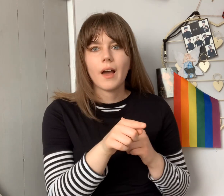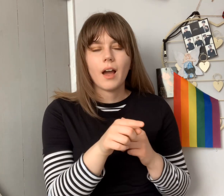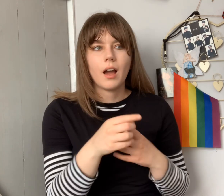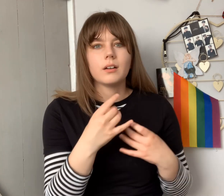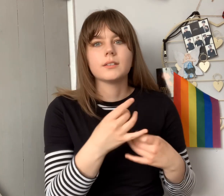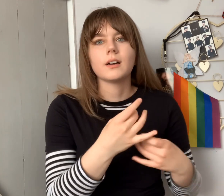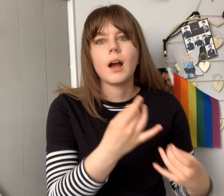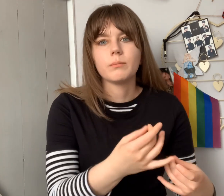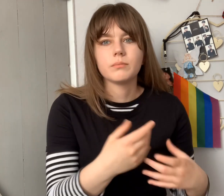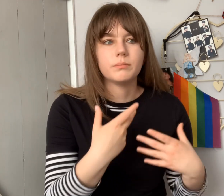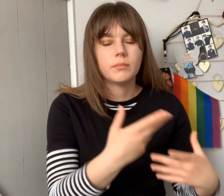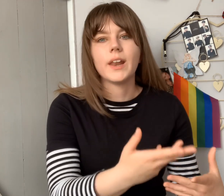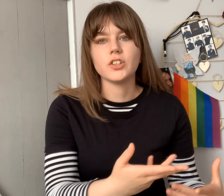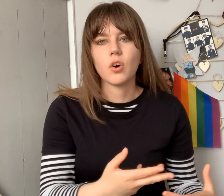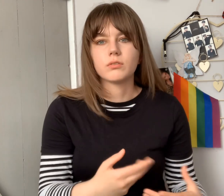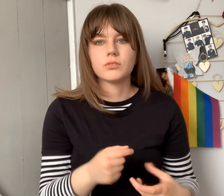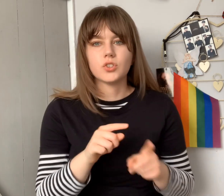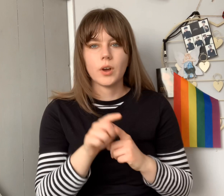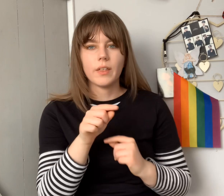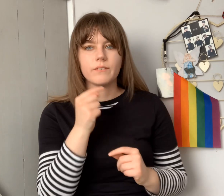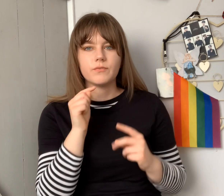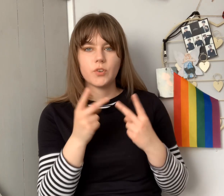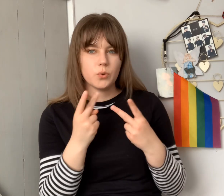I am led on to try that food so